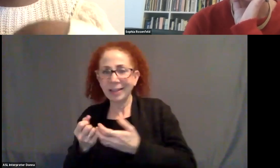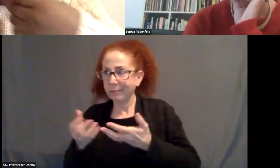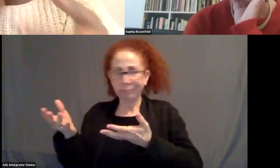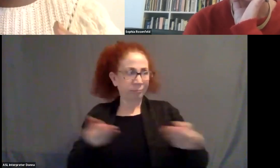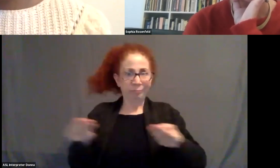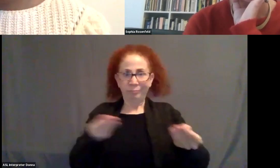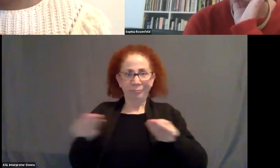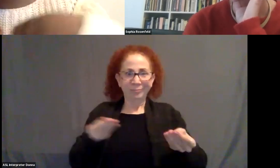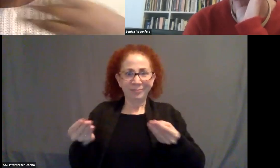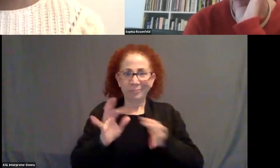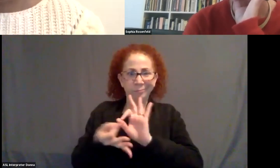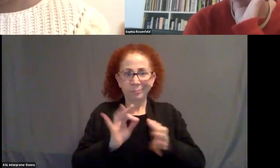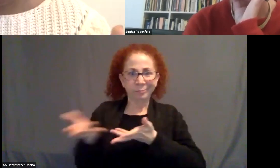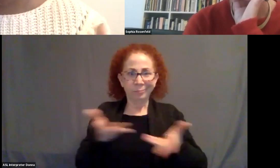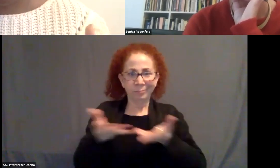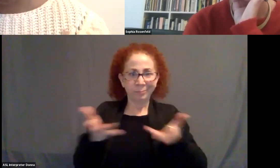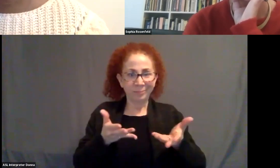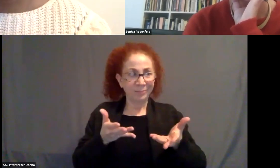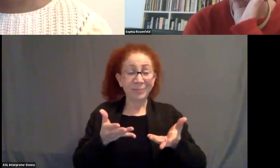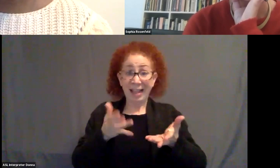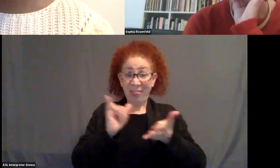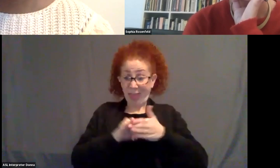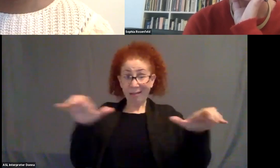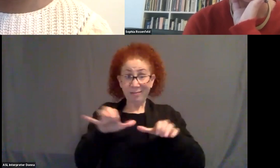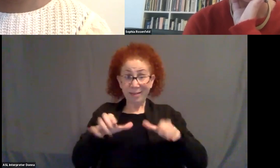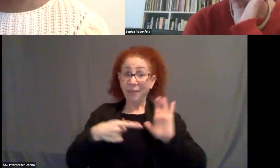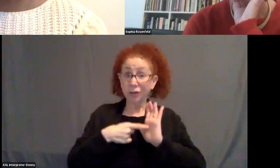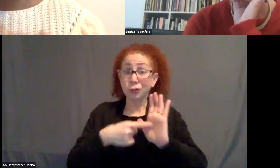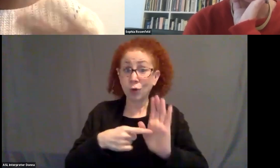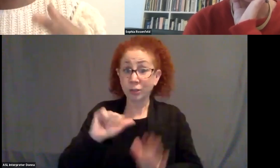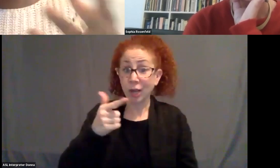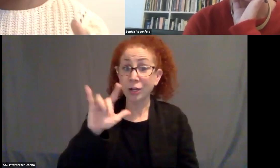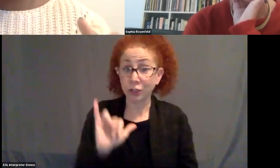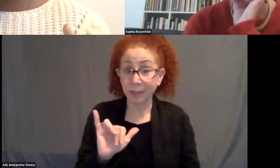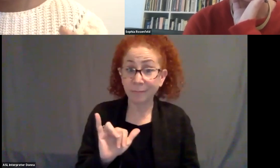in those actions they're expressing their agency. I don't think that there is a kind of agency